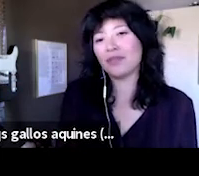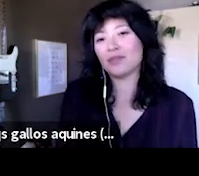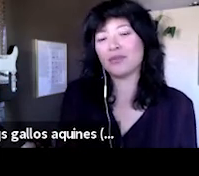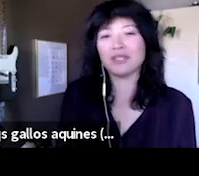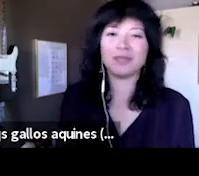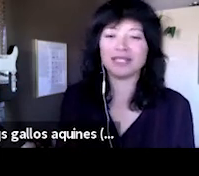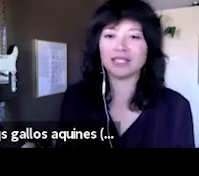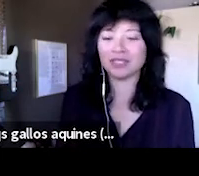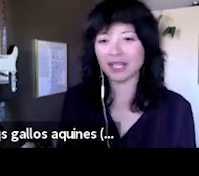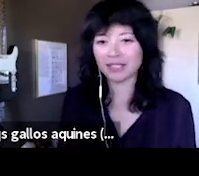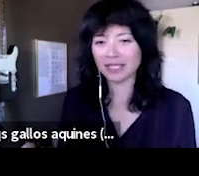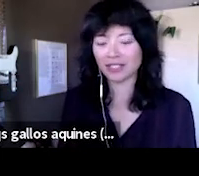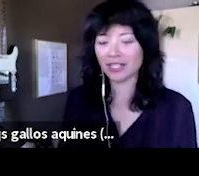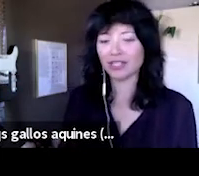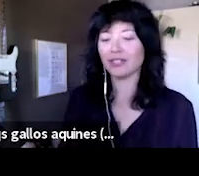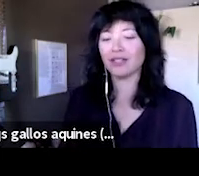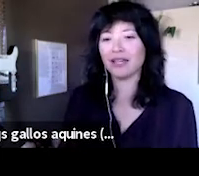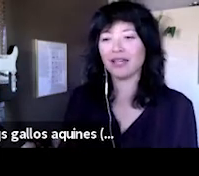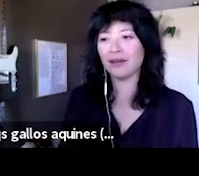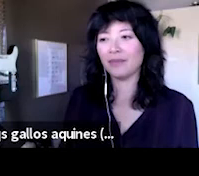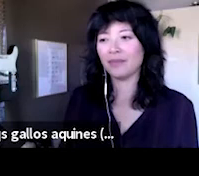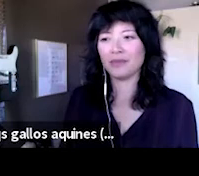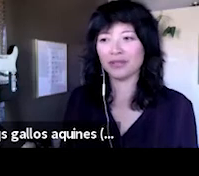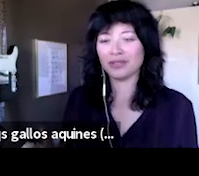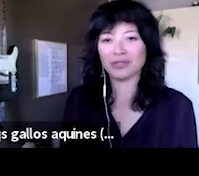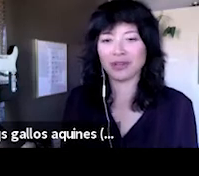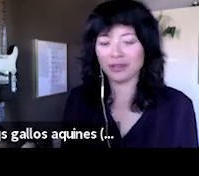through what's been accessible to us as education, whether it's through church,